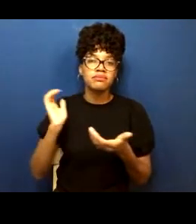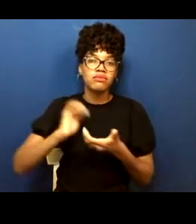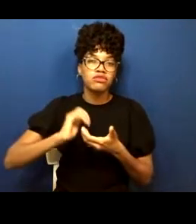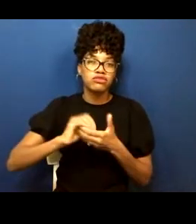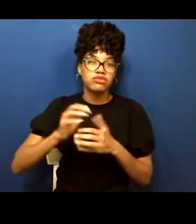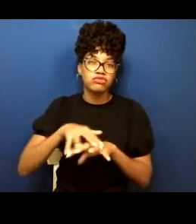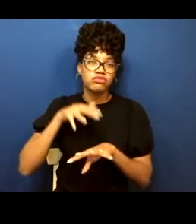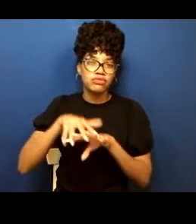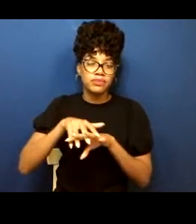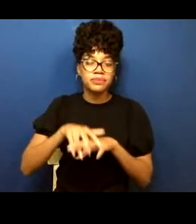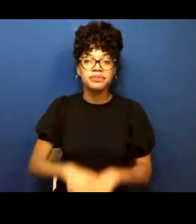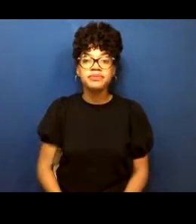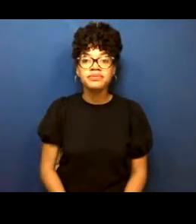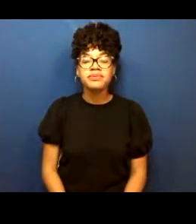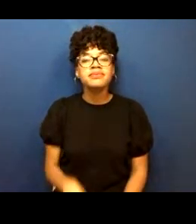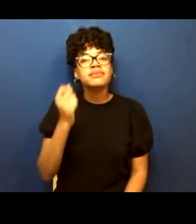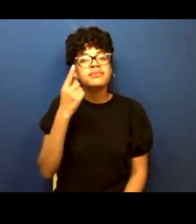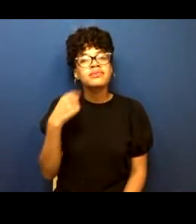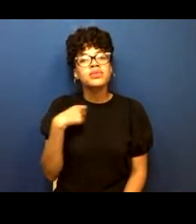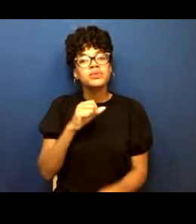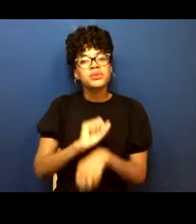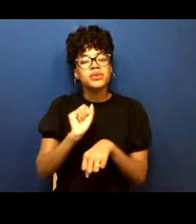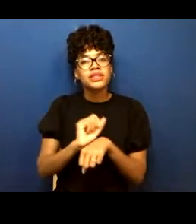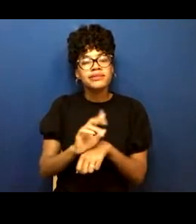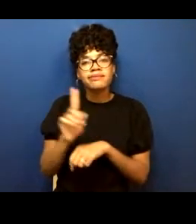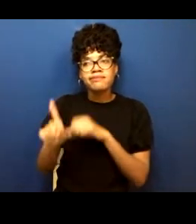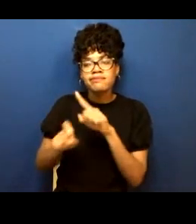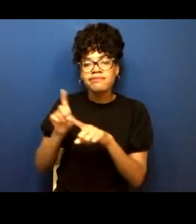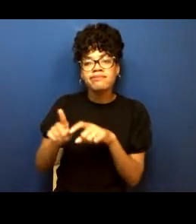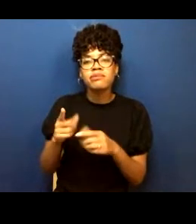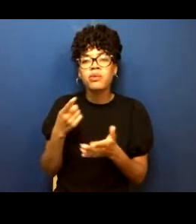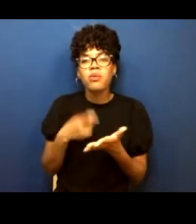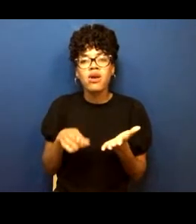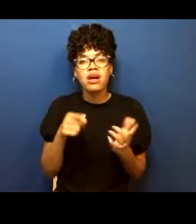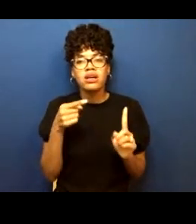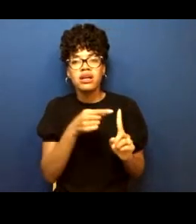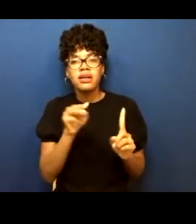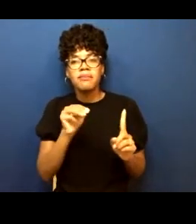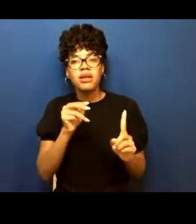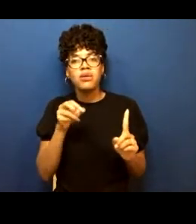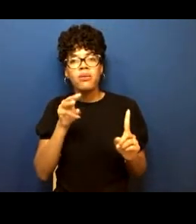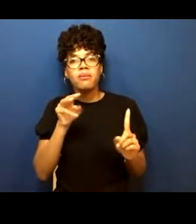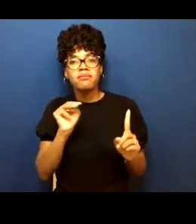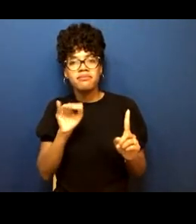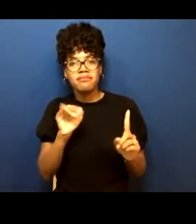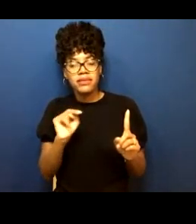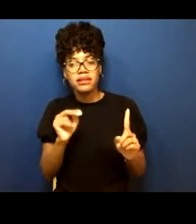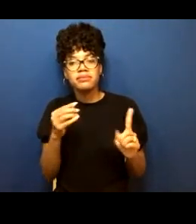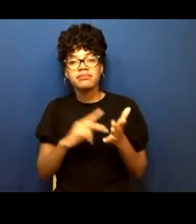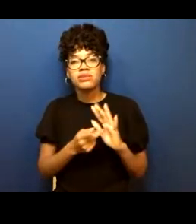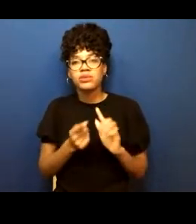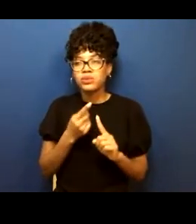to figure out what does manoomin mean to you? Or what is it to you? And so the graph that you see in the upper left